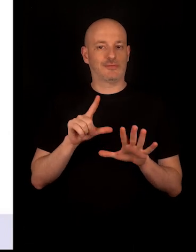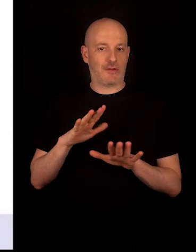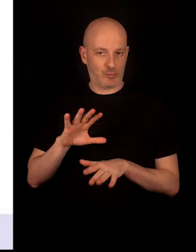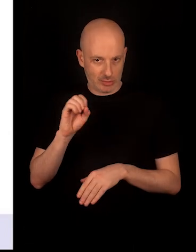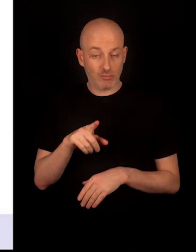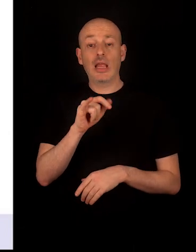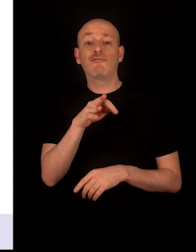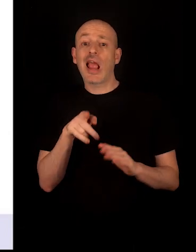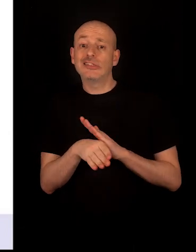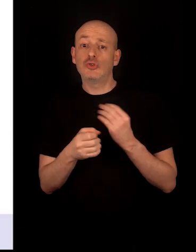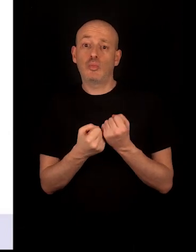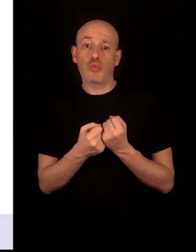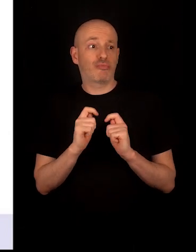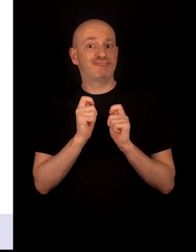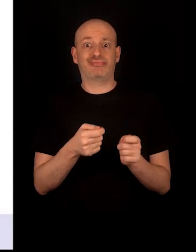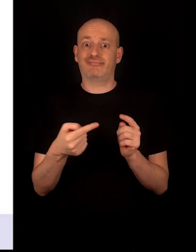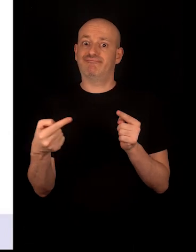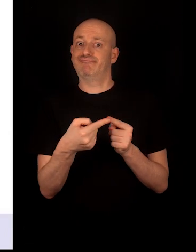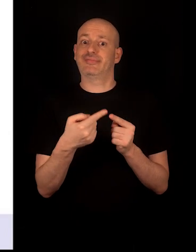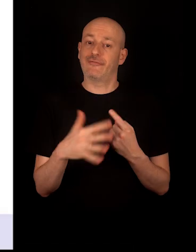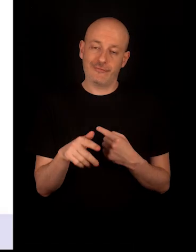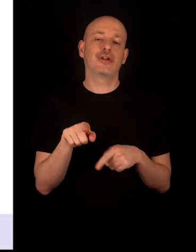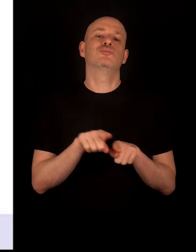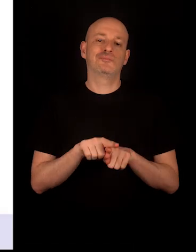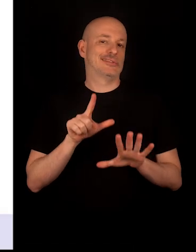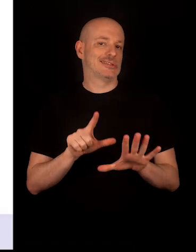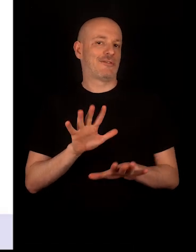And if you have applied for accessibility support, you also receive